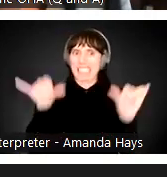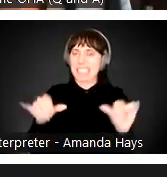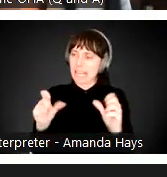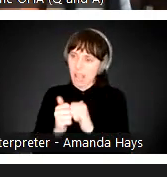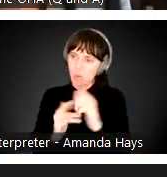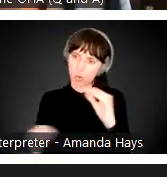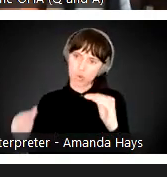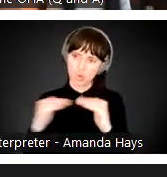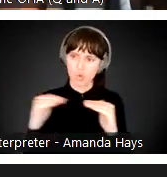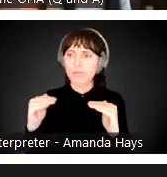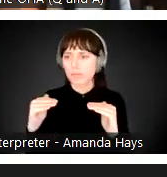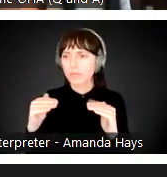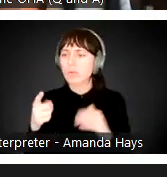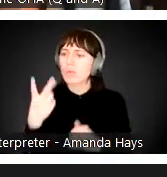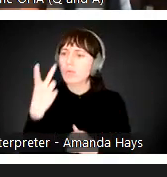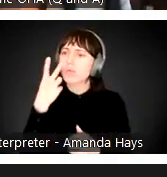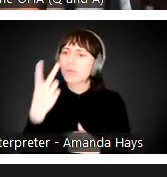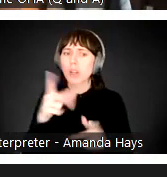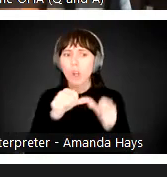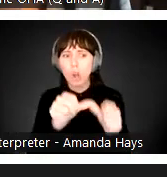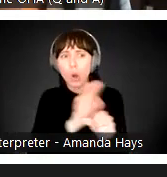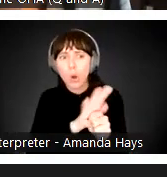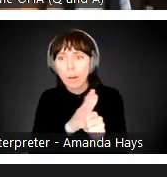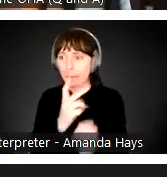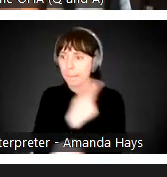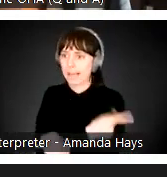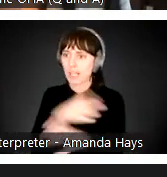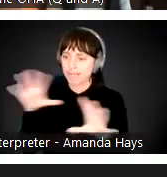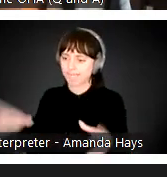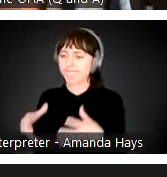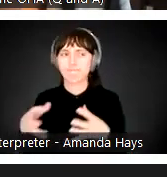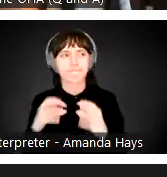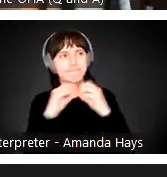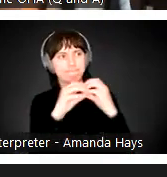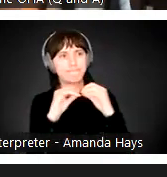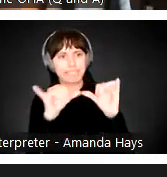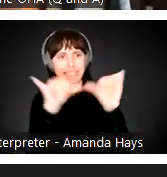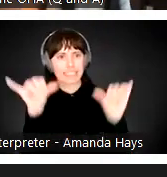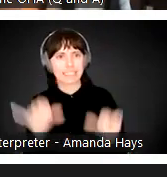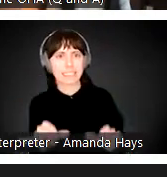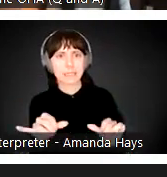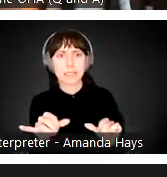think you've seen in Long COVID patients getting together and really fighting the system- not just in terms of the fact